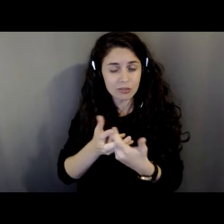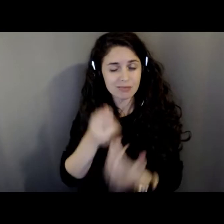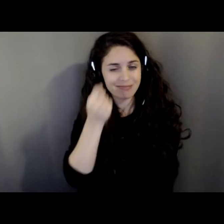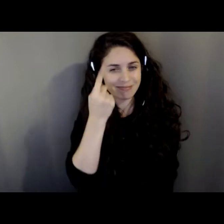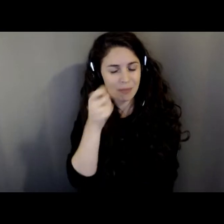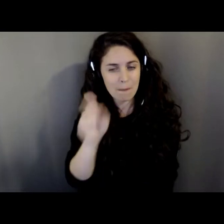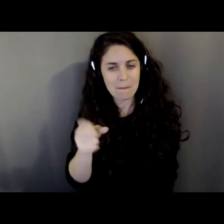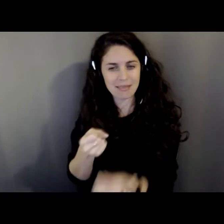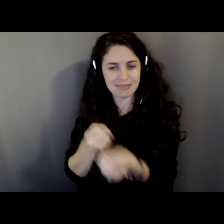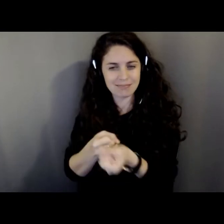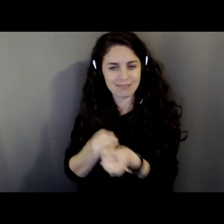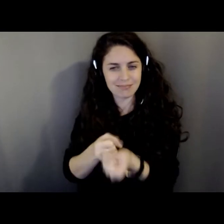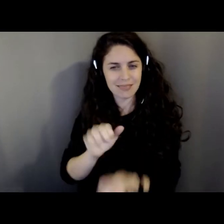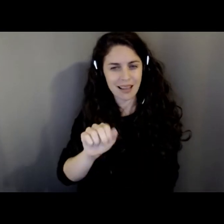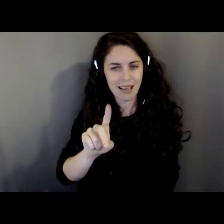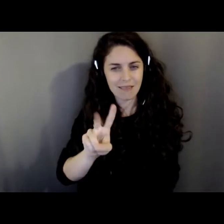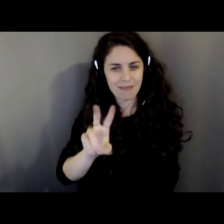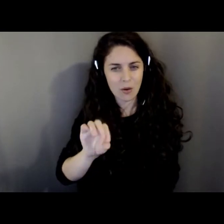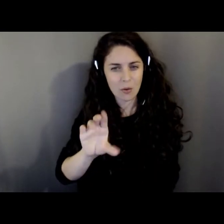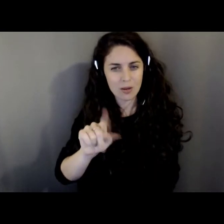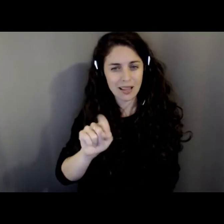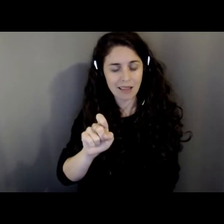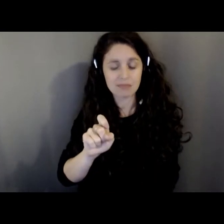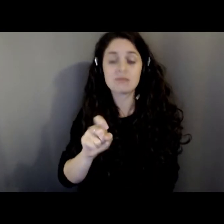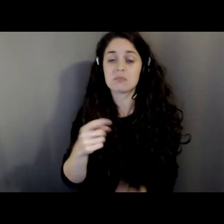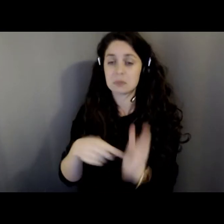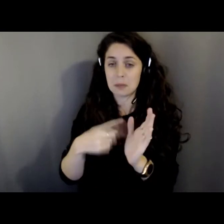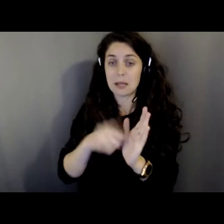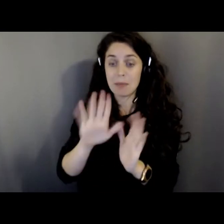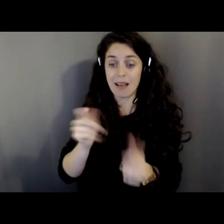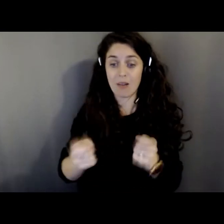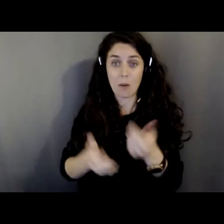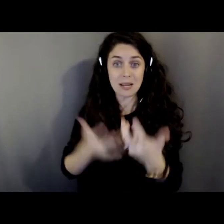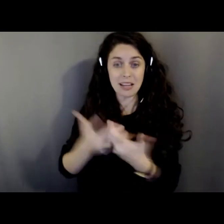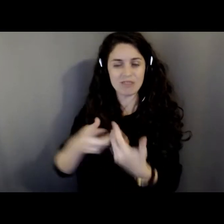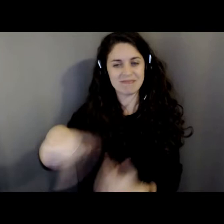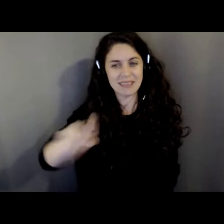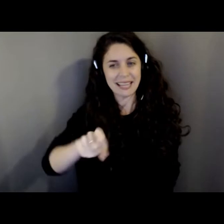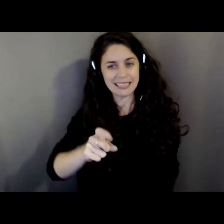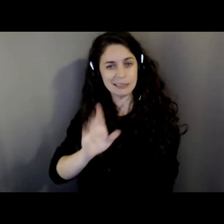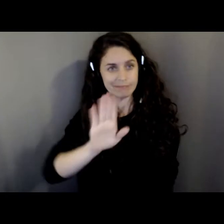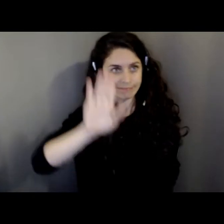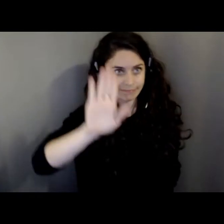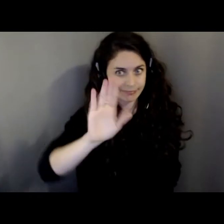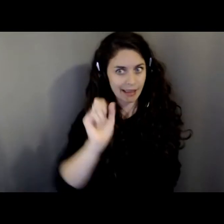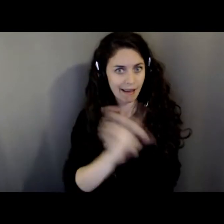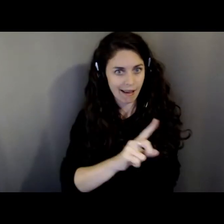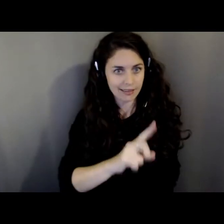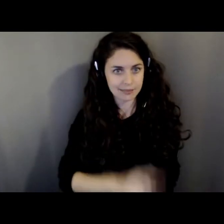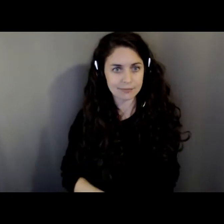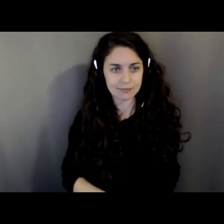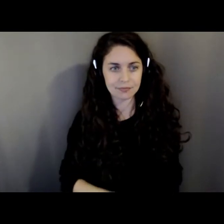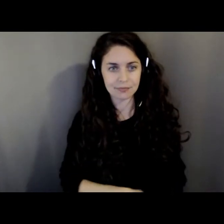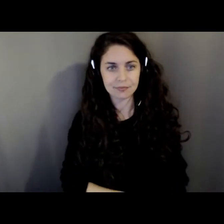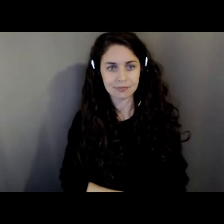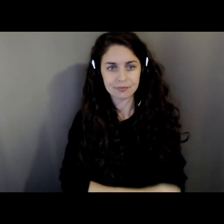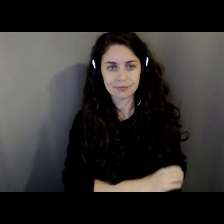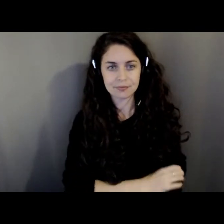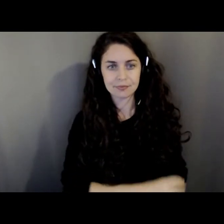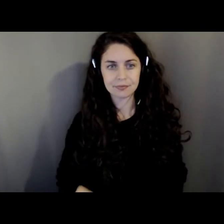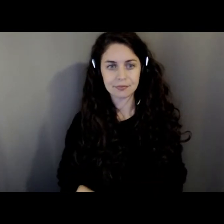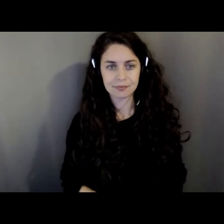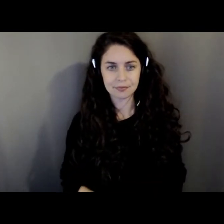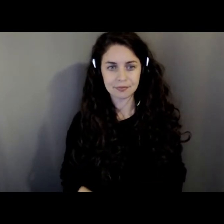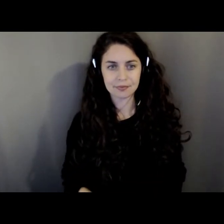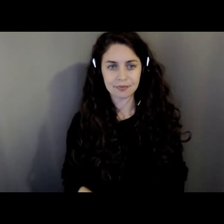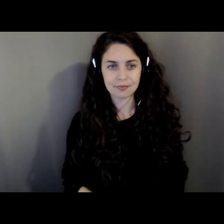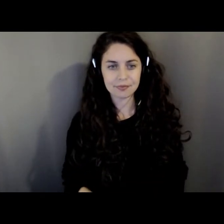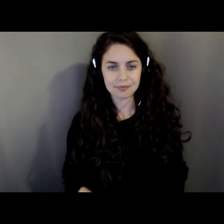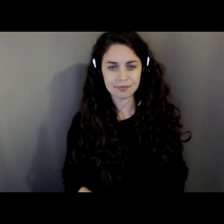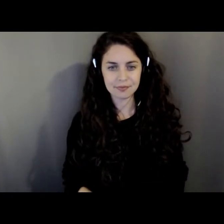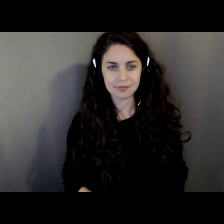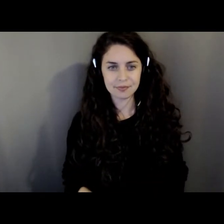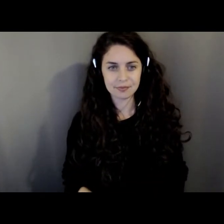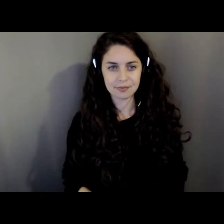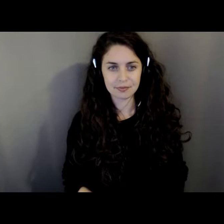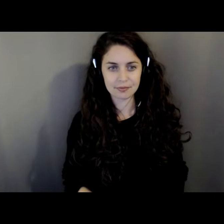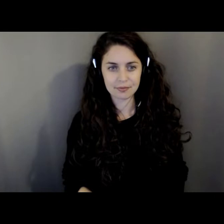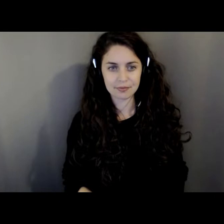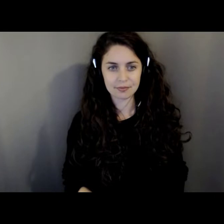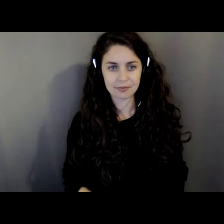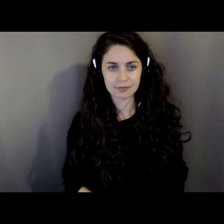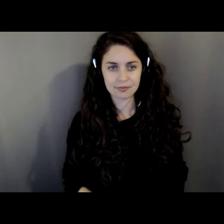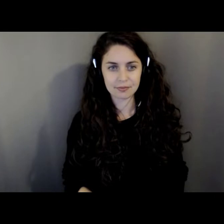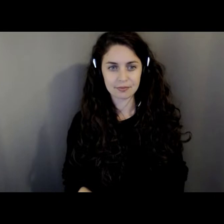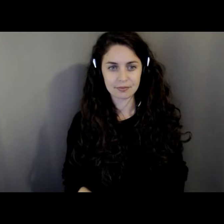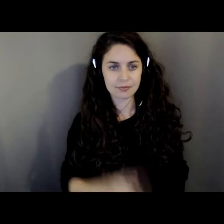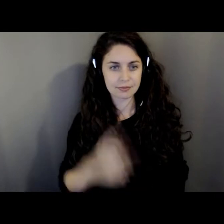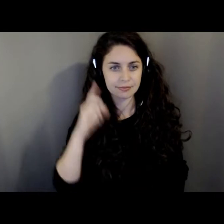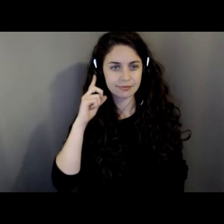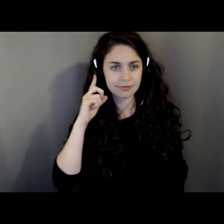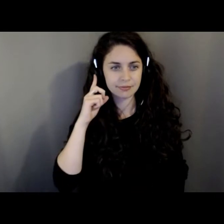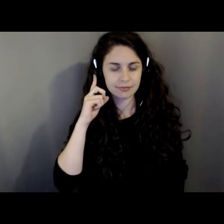or ask for accommodations at times. [sound goes out]